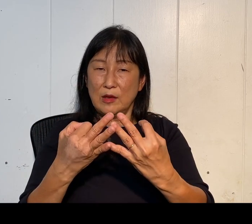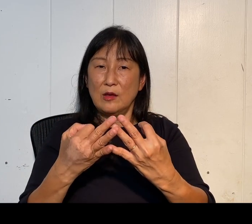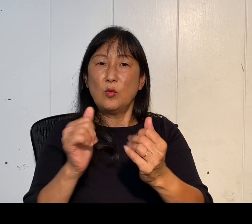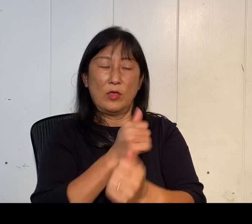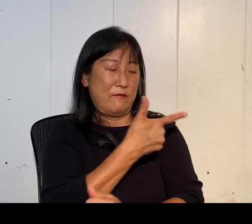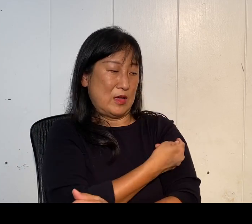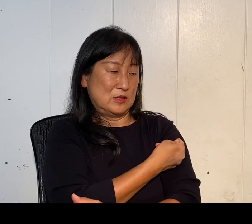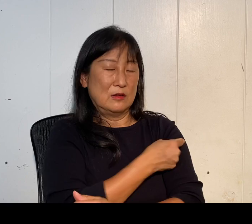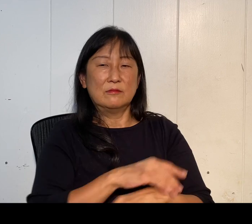Thanks, Dr. B